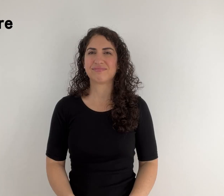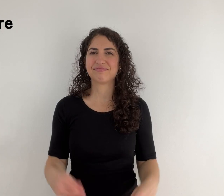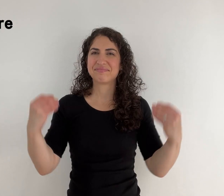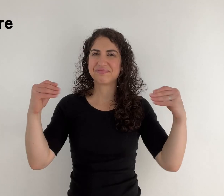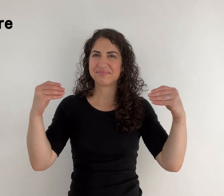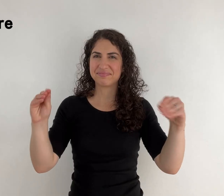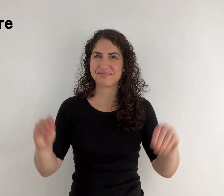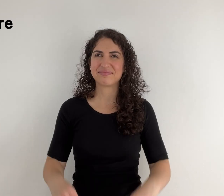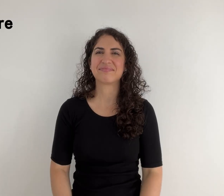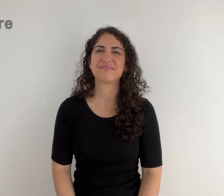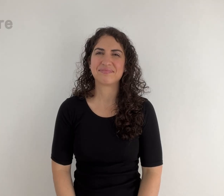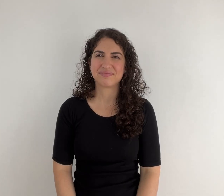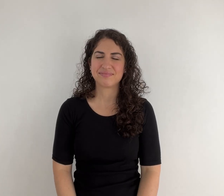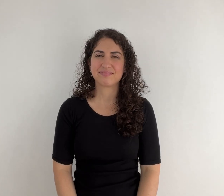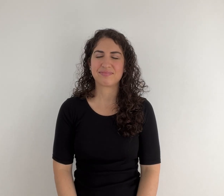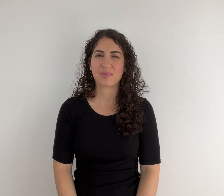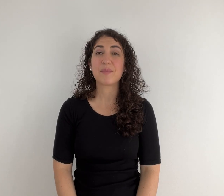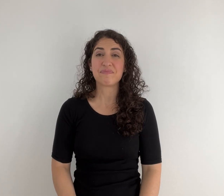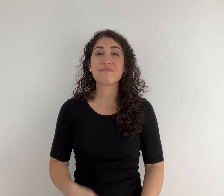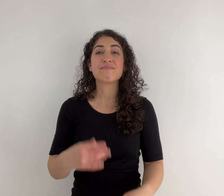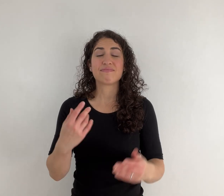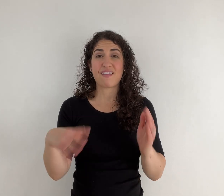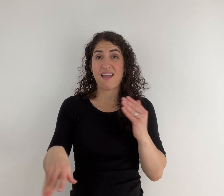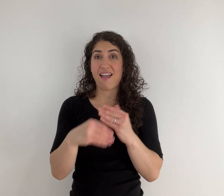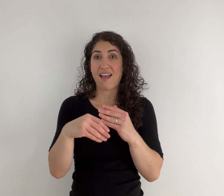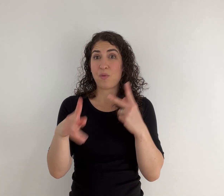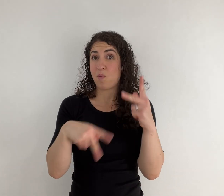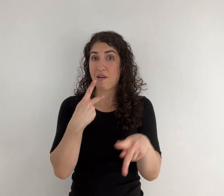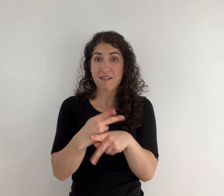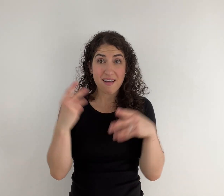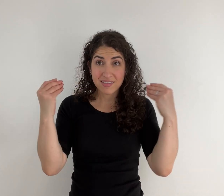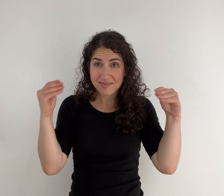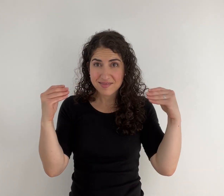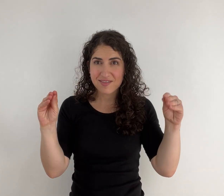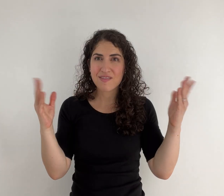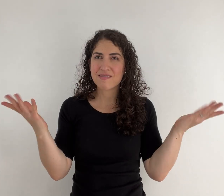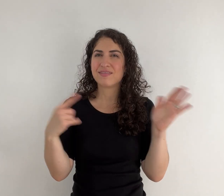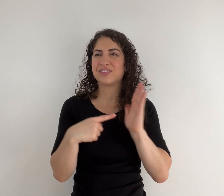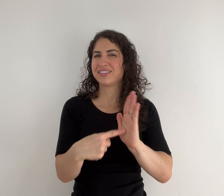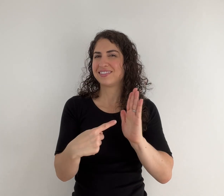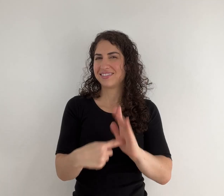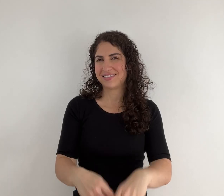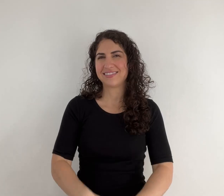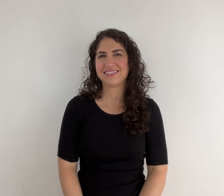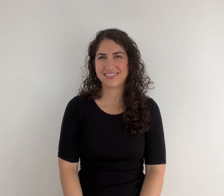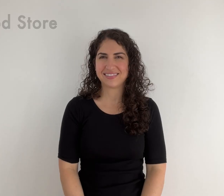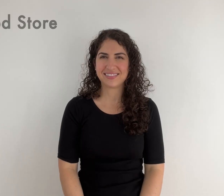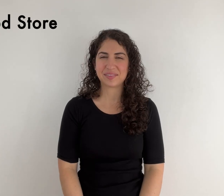STORE We can add what kind of store. For example...